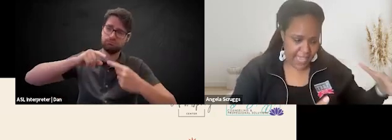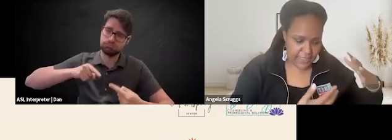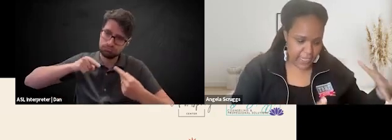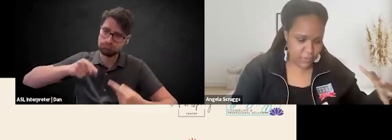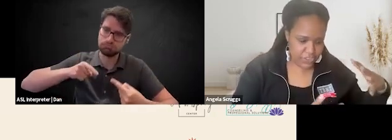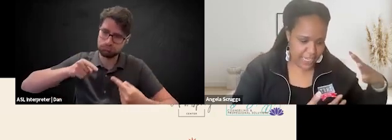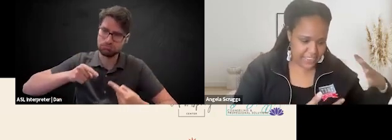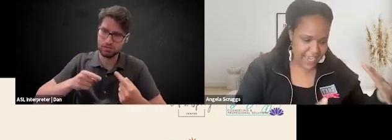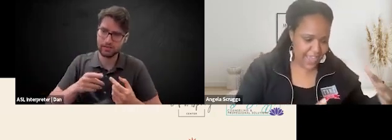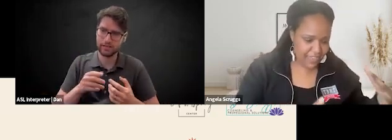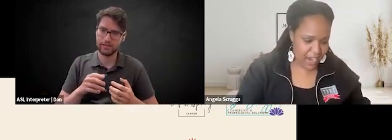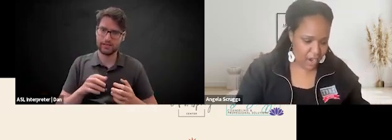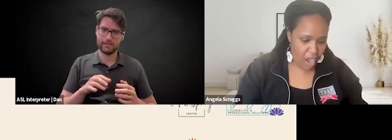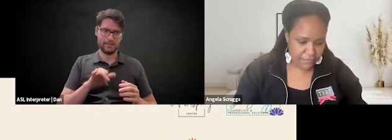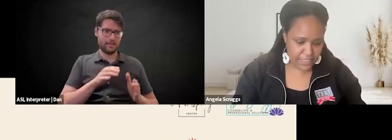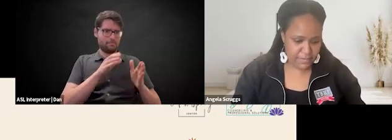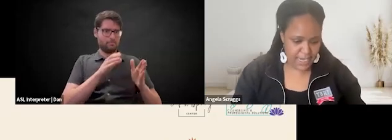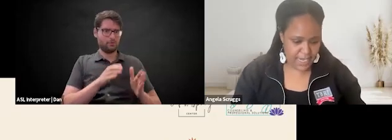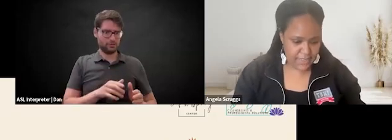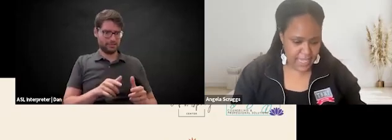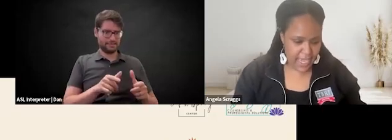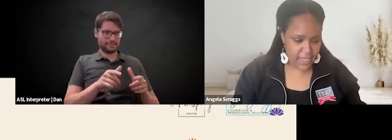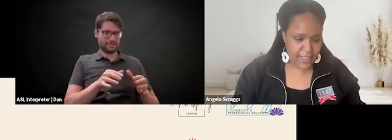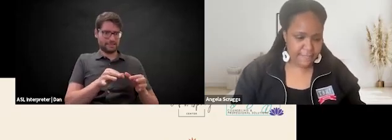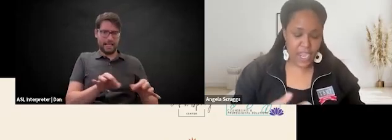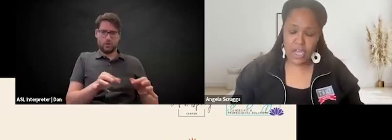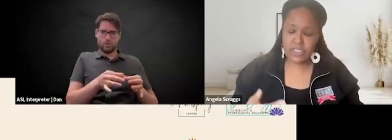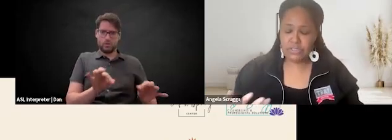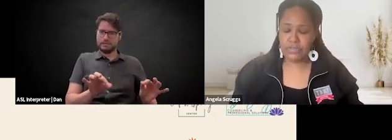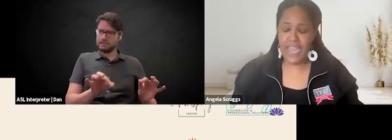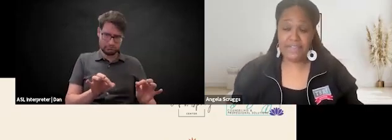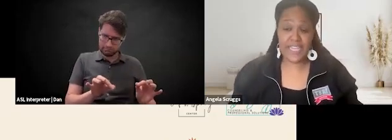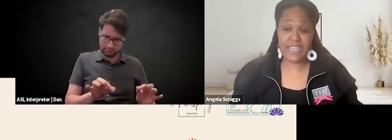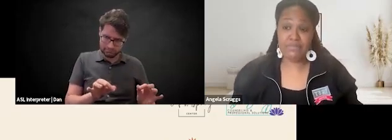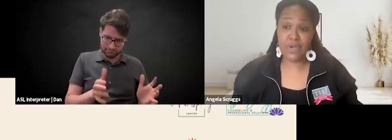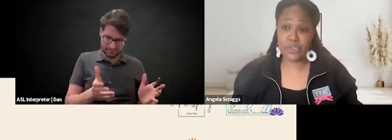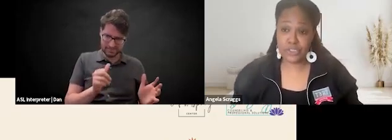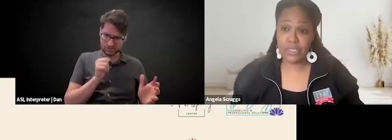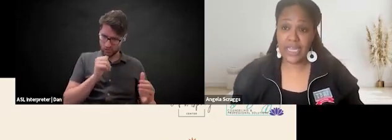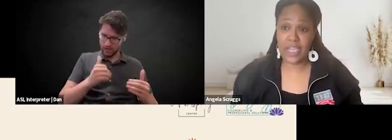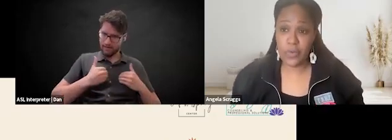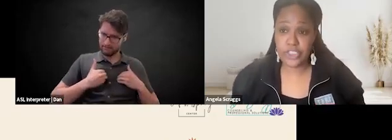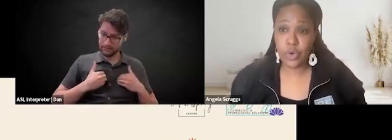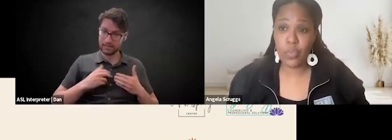That language that is not there often means that they also don't have the emotional language,